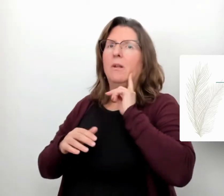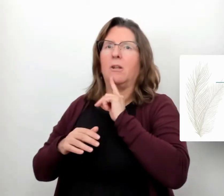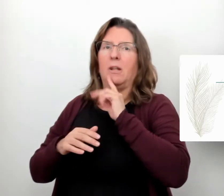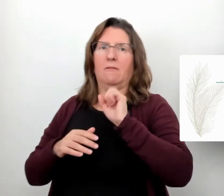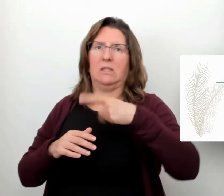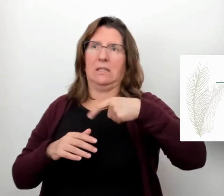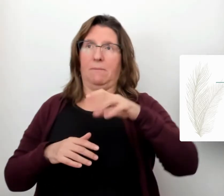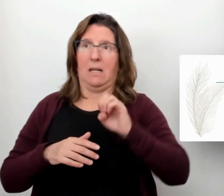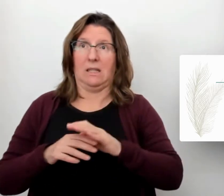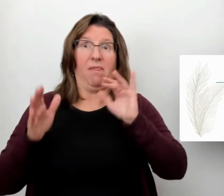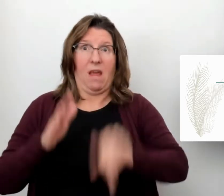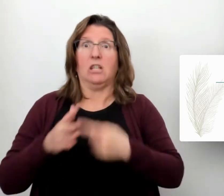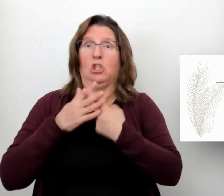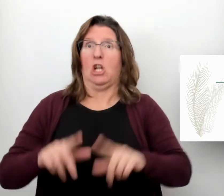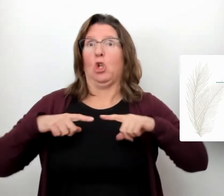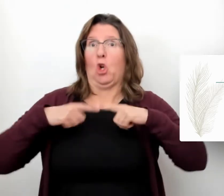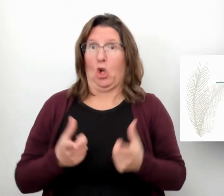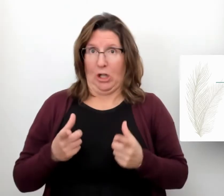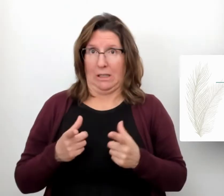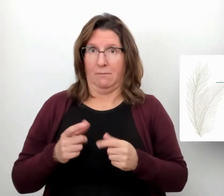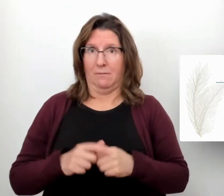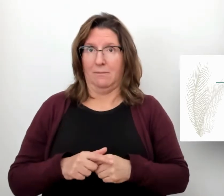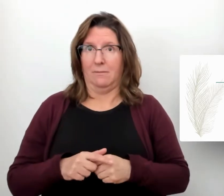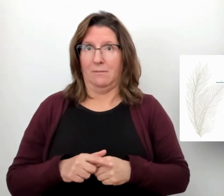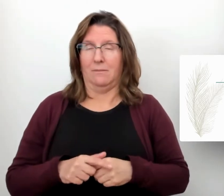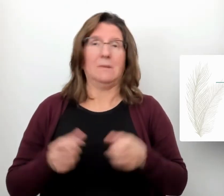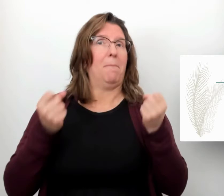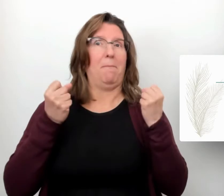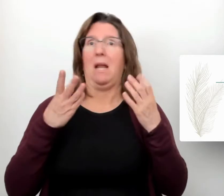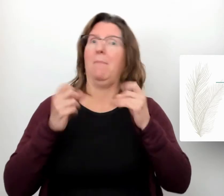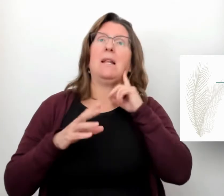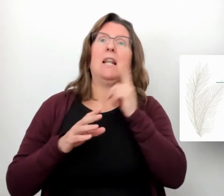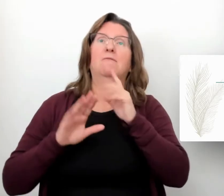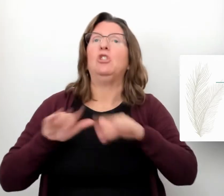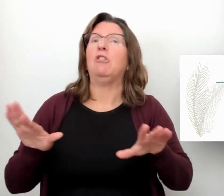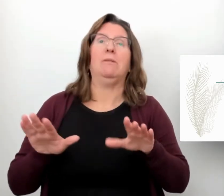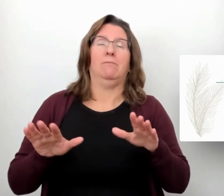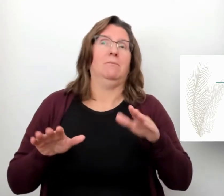Creating this space can start when the child is young.